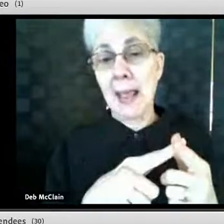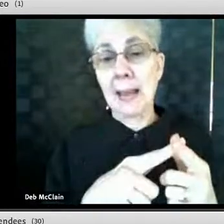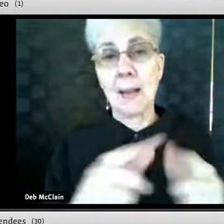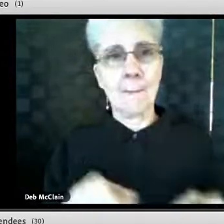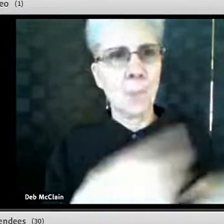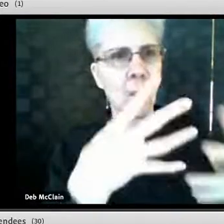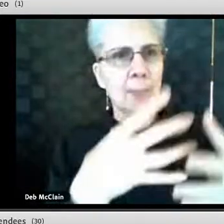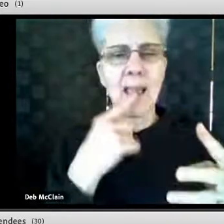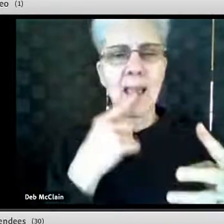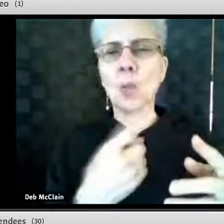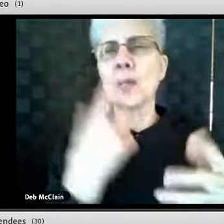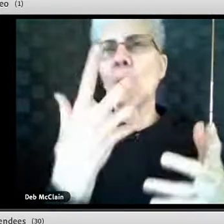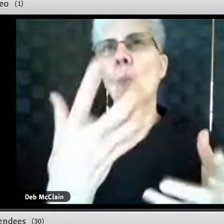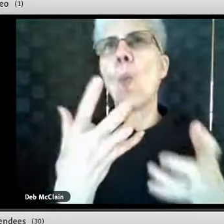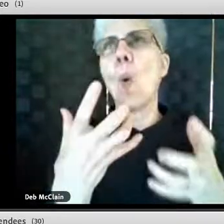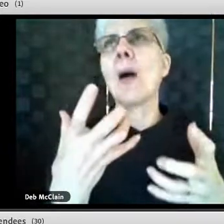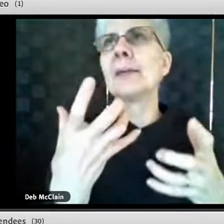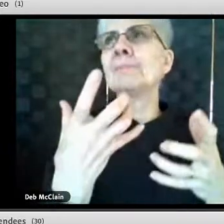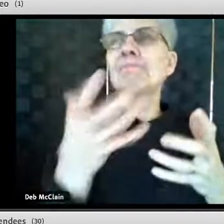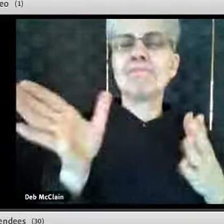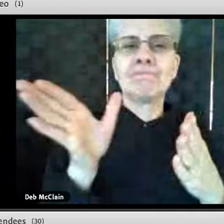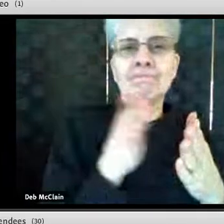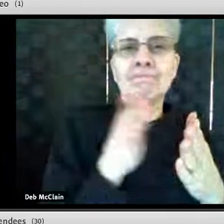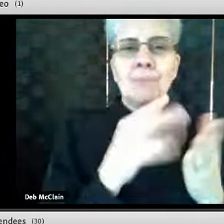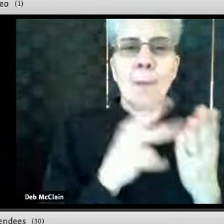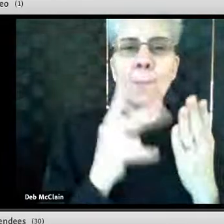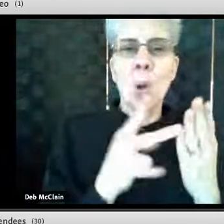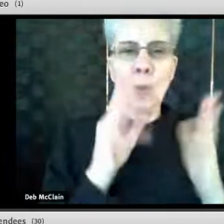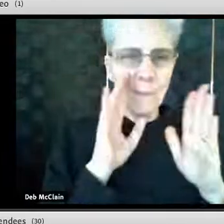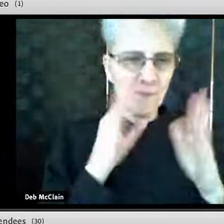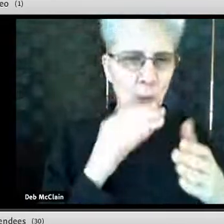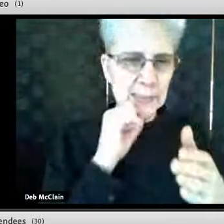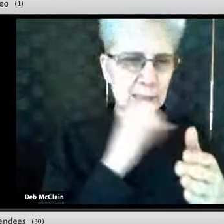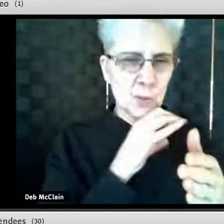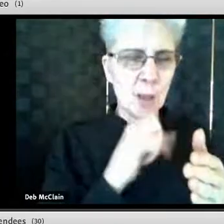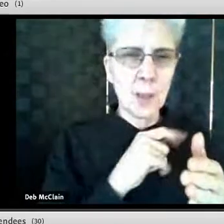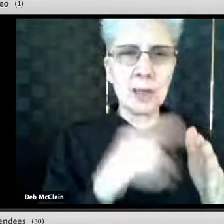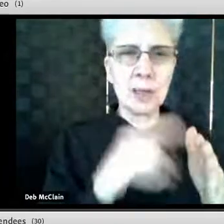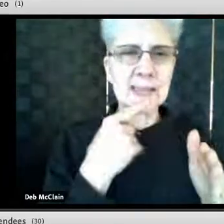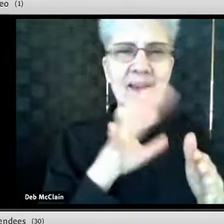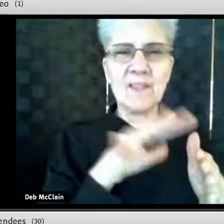I can then come in here and say, like, "I only want"... This is a program aimed for seniors,